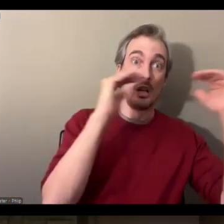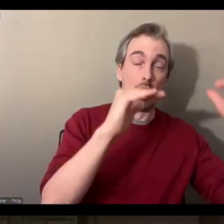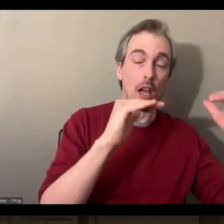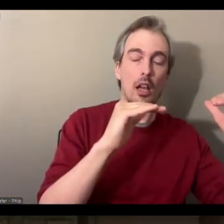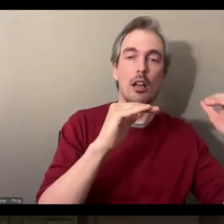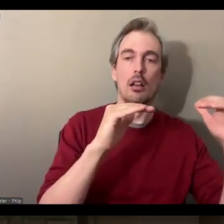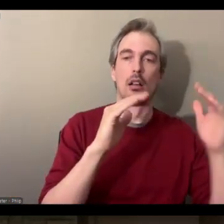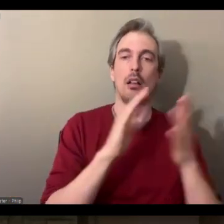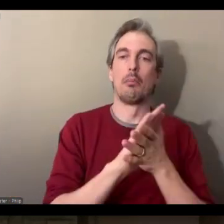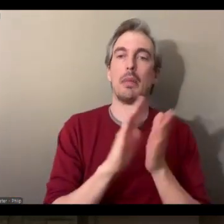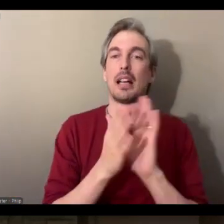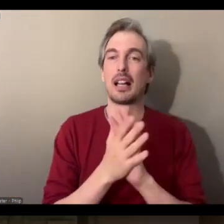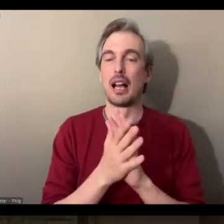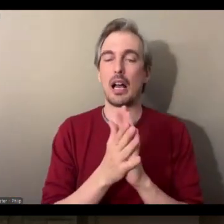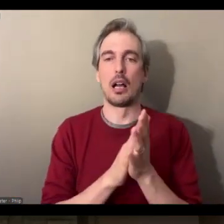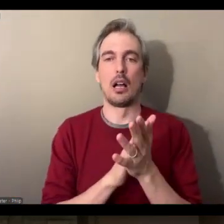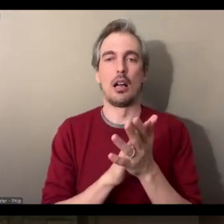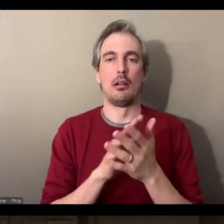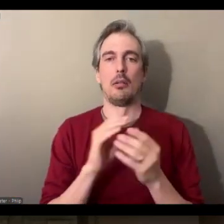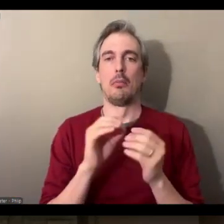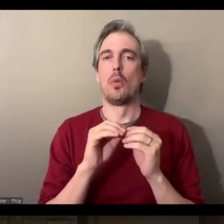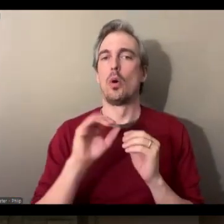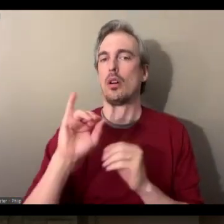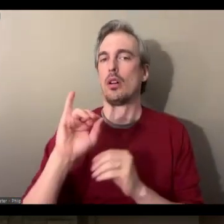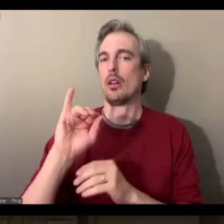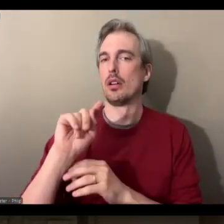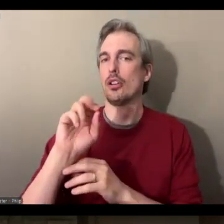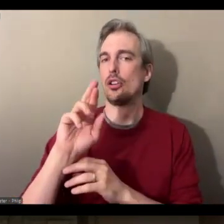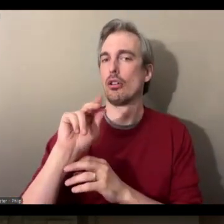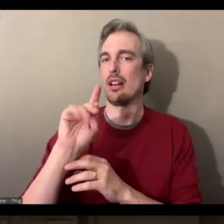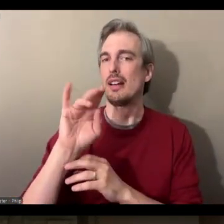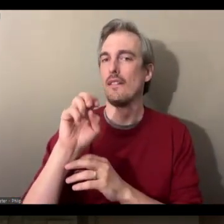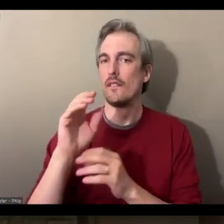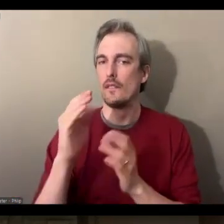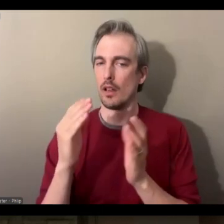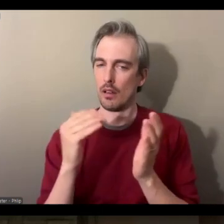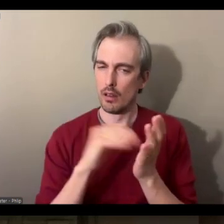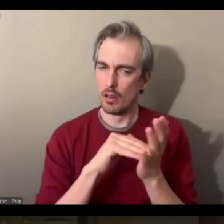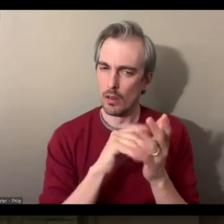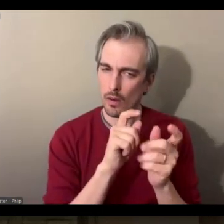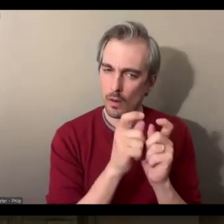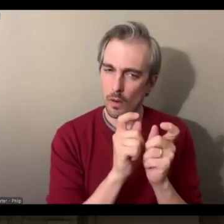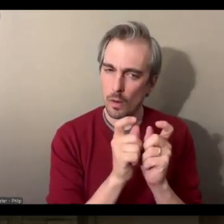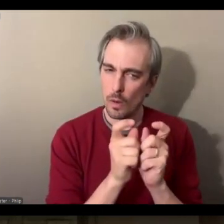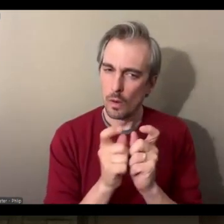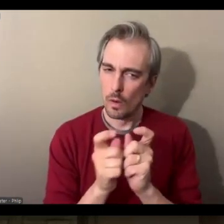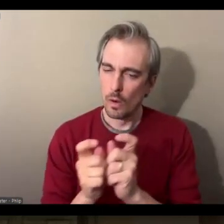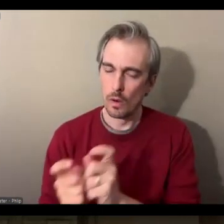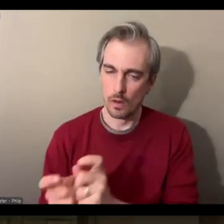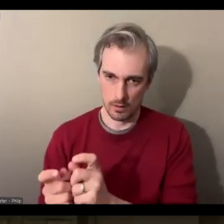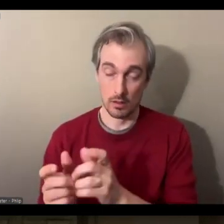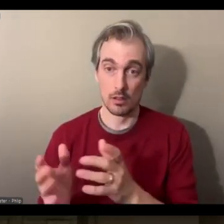our audit in November of 2023 -- we were given three months to work with both Substrakt and Equal